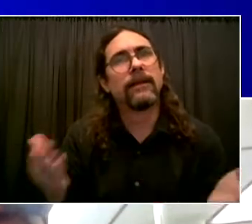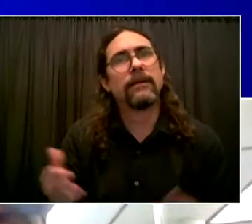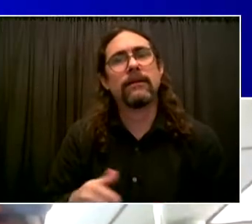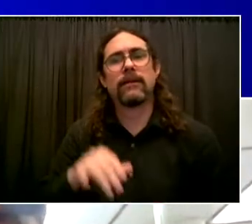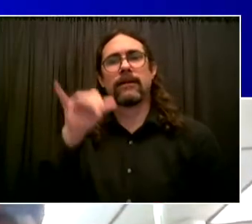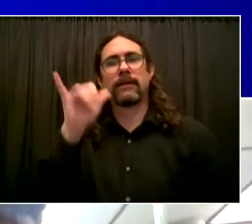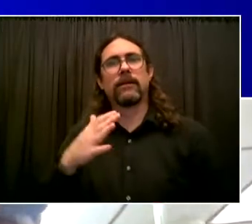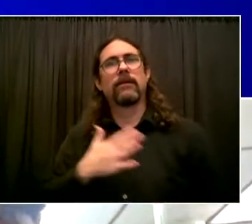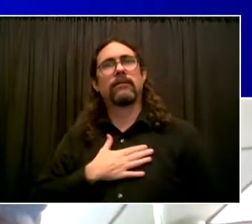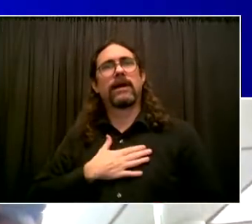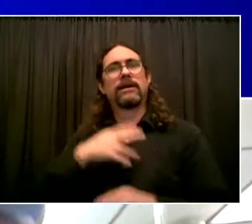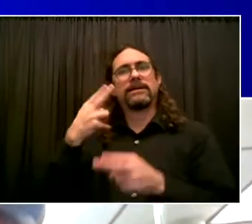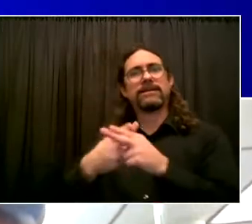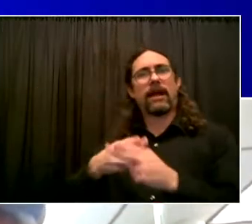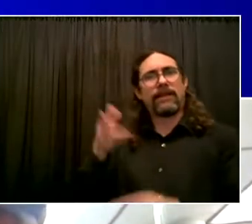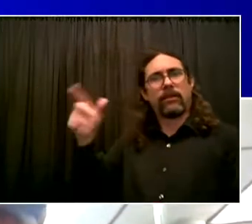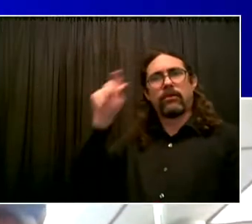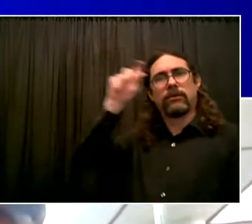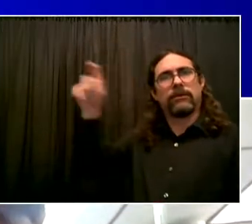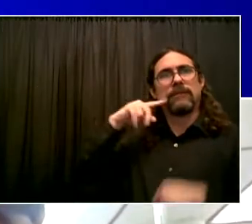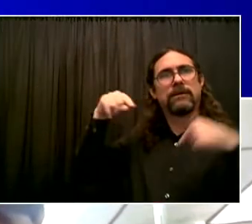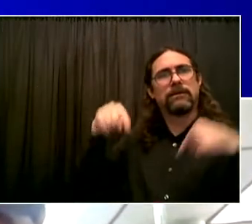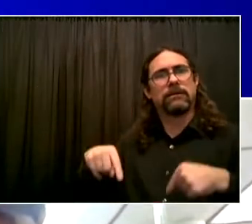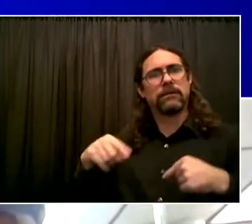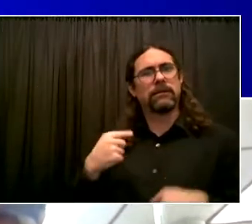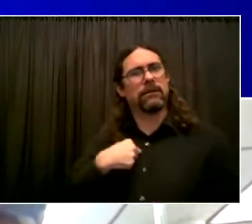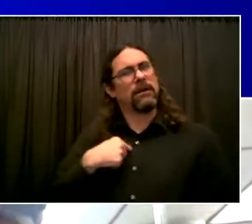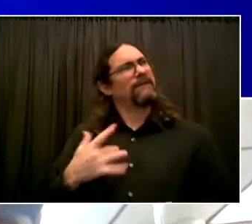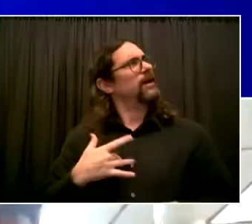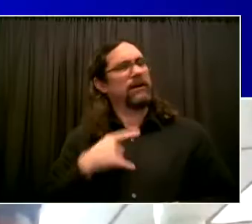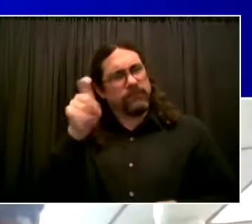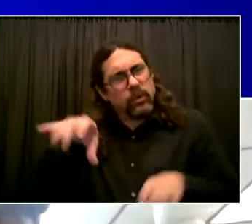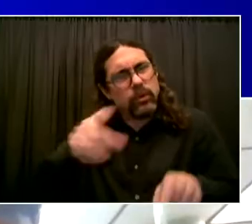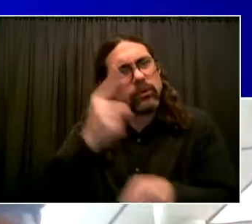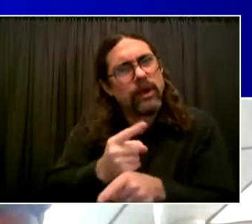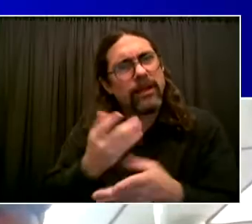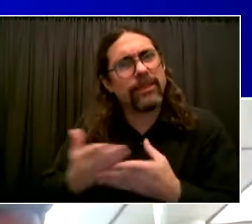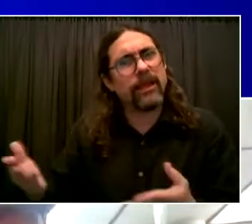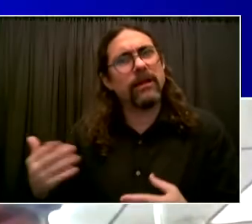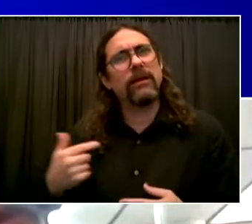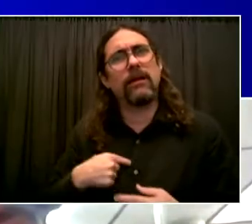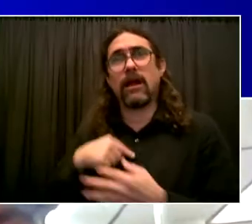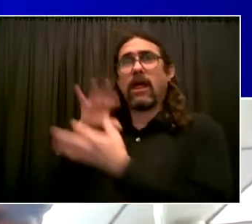IT STANDS BEHIND OUR NAME, THE BARBER FACTORY, TO MAKE SURE WE